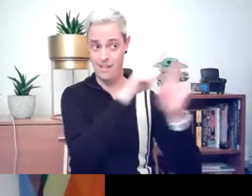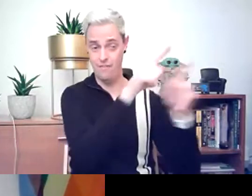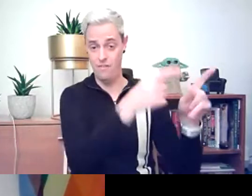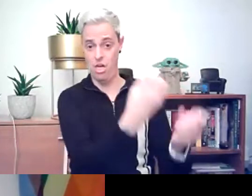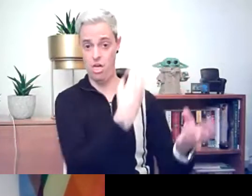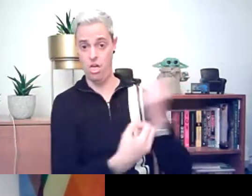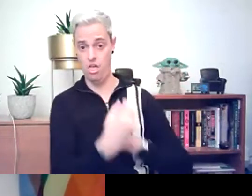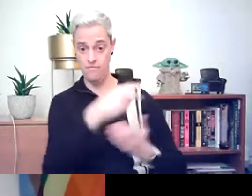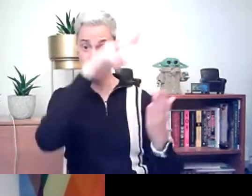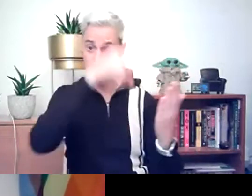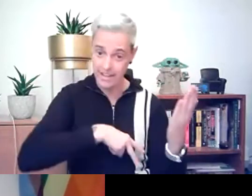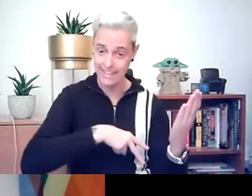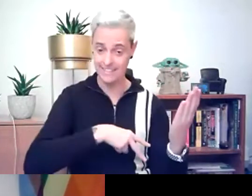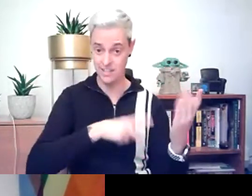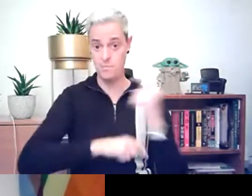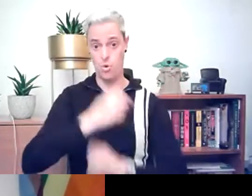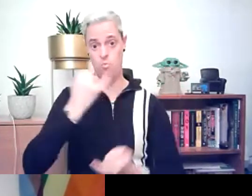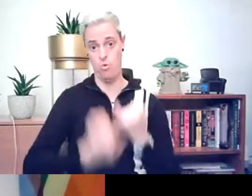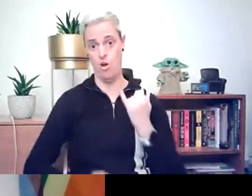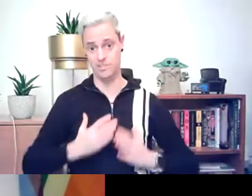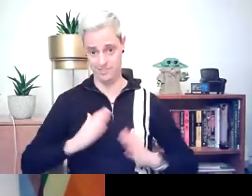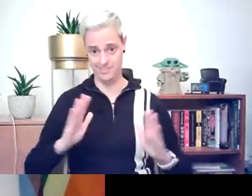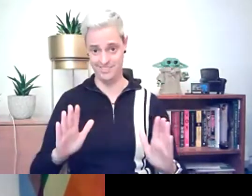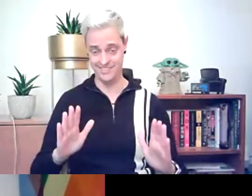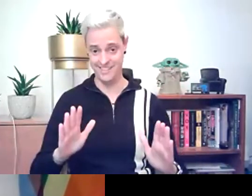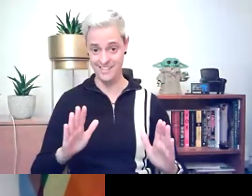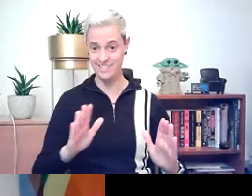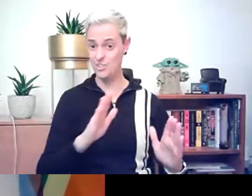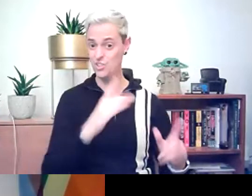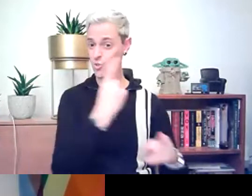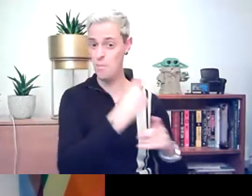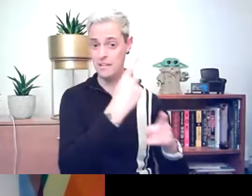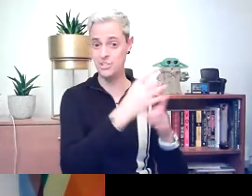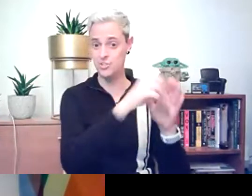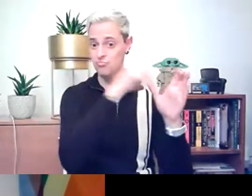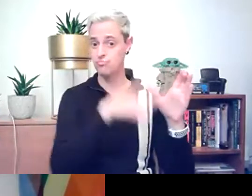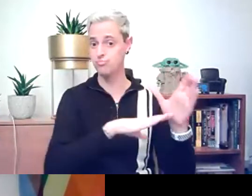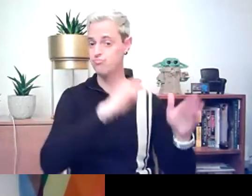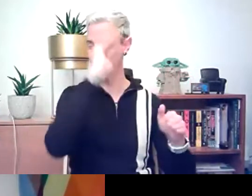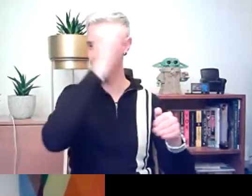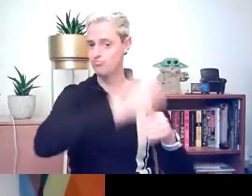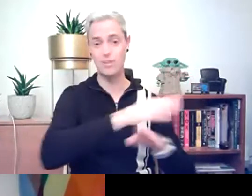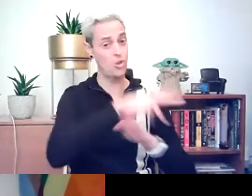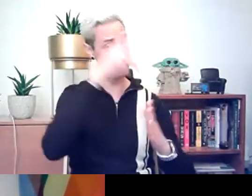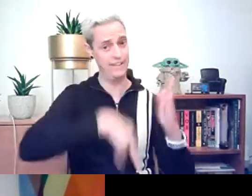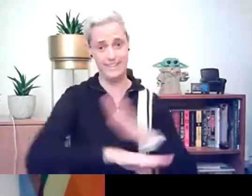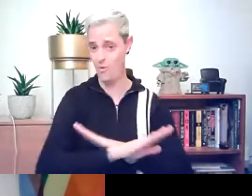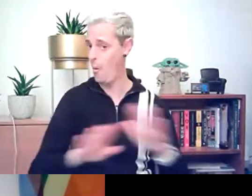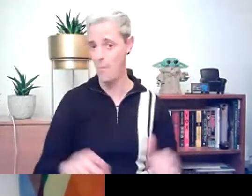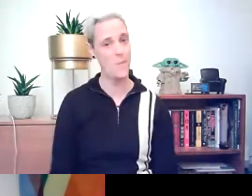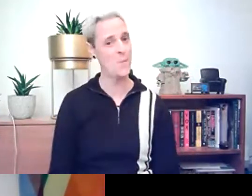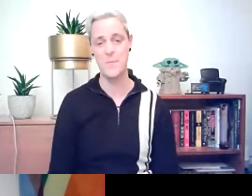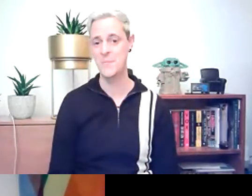18:42:49 Yeah, I think in terms of picking baffles yeah reading the comments or the tweets,